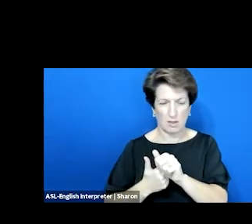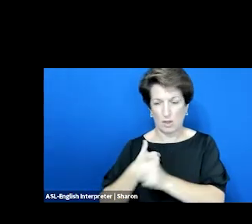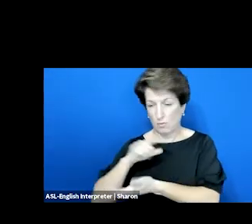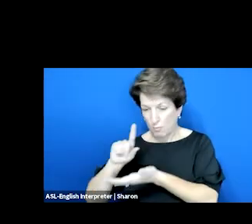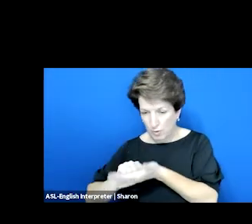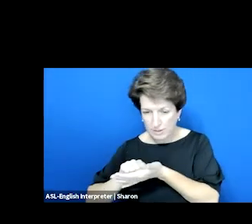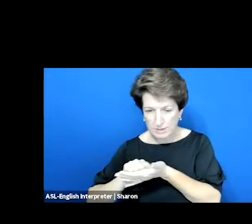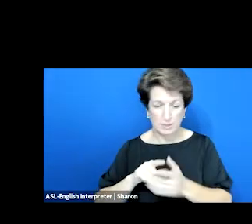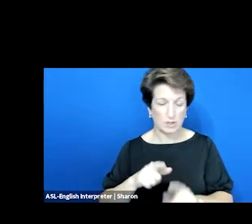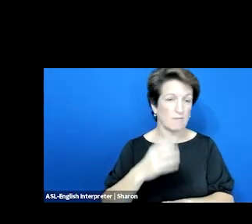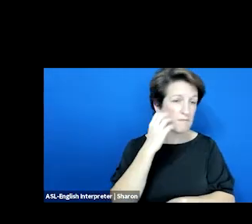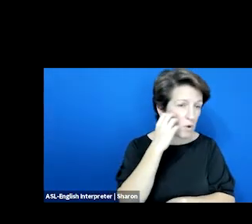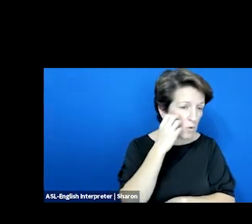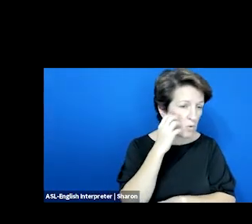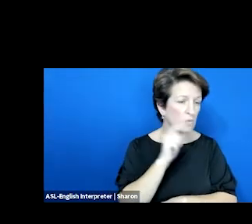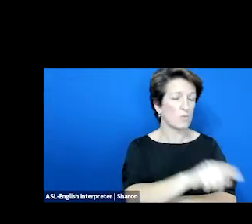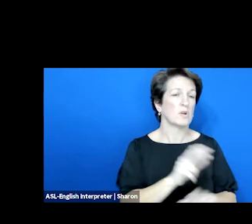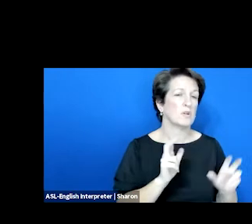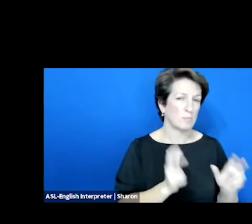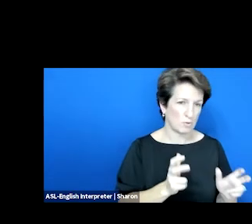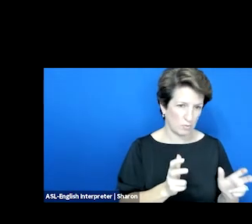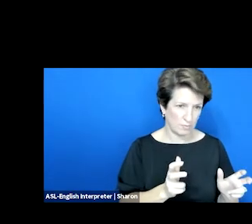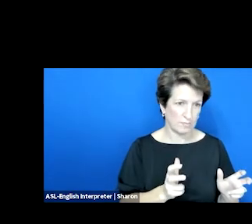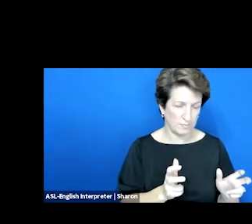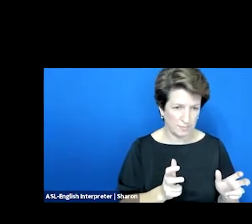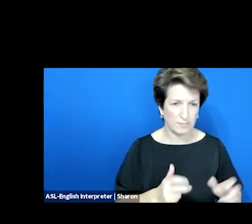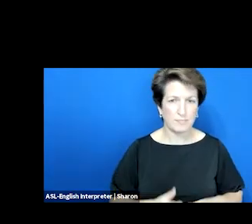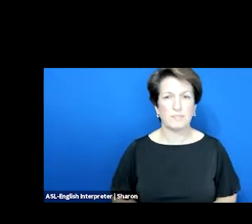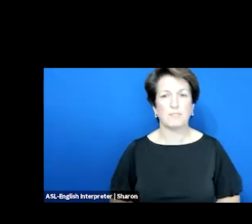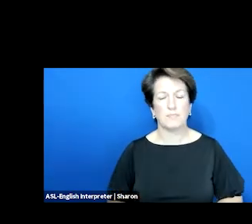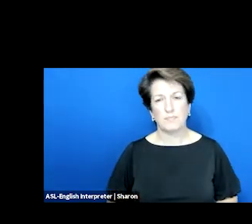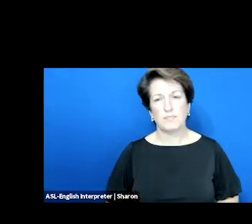link, I should click on the link, and it brought me to a new